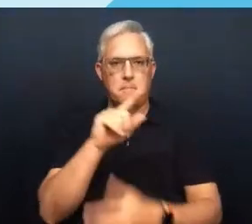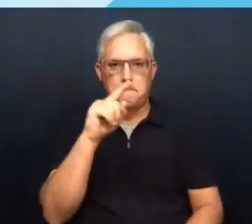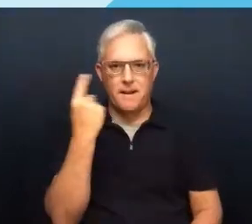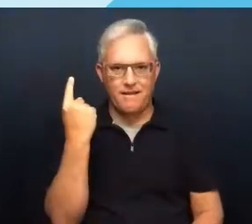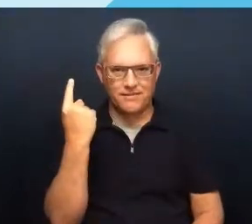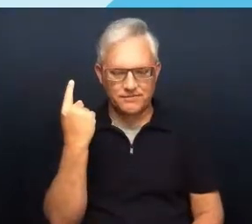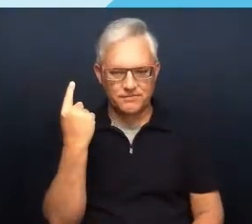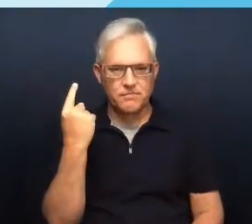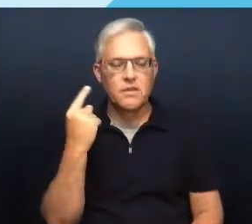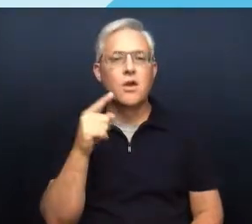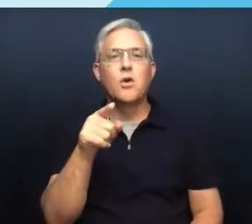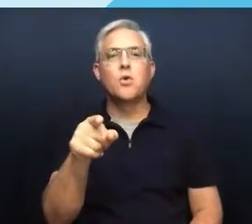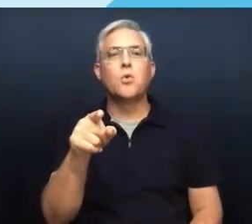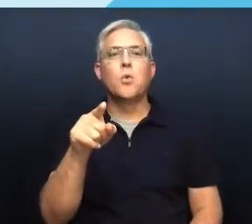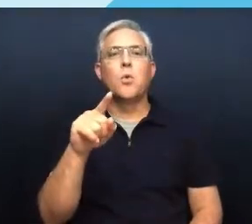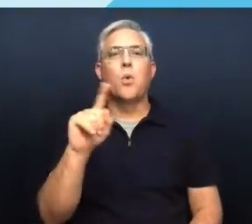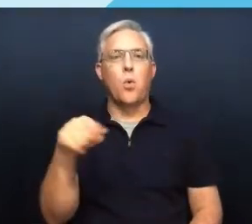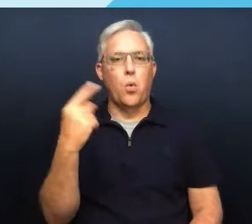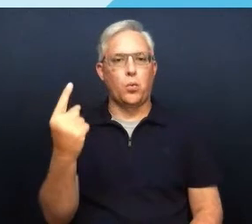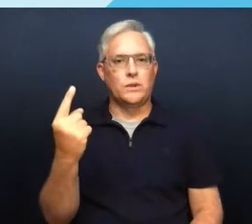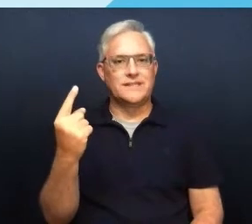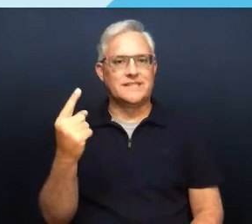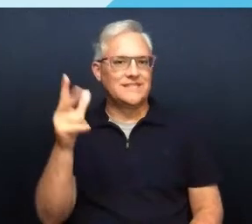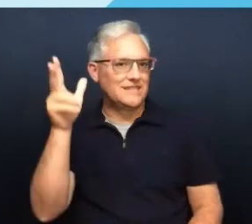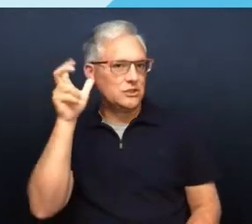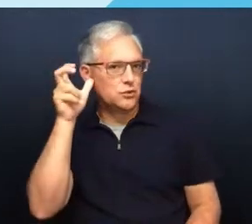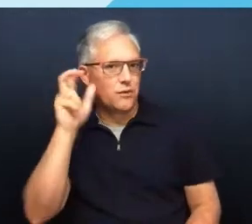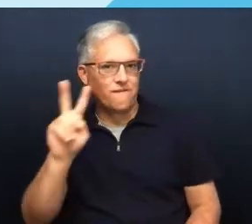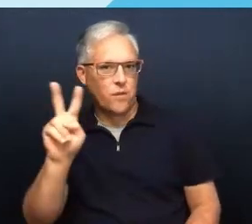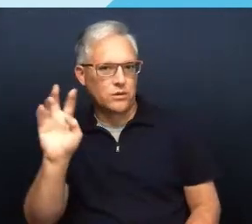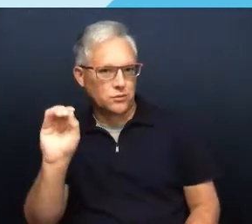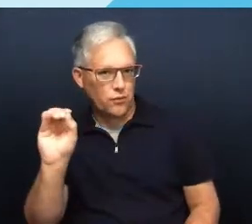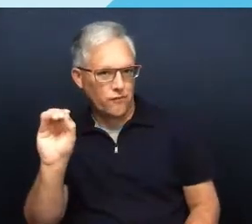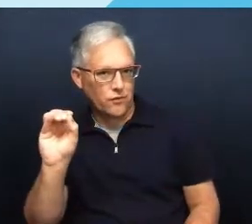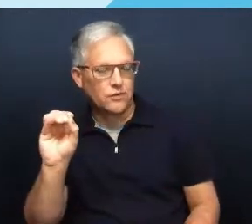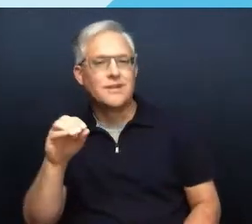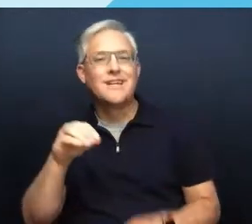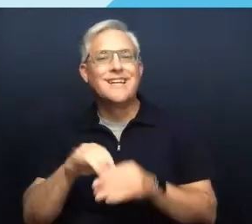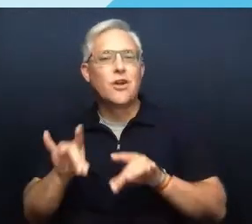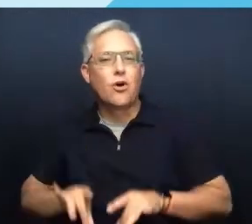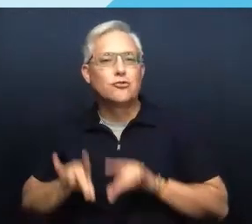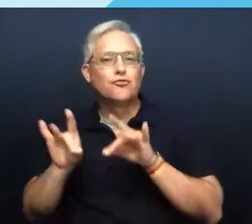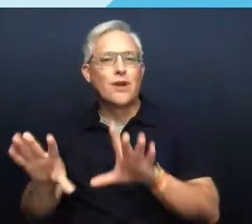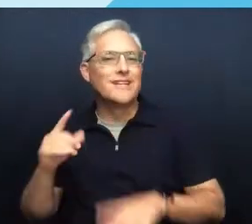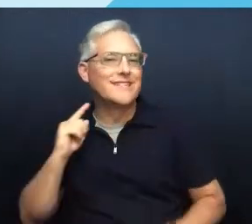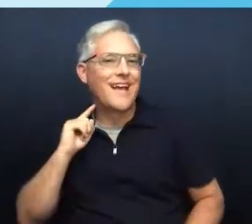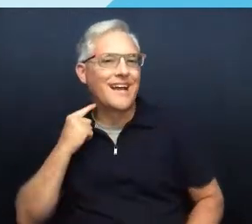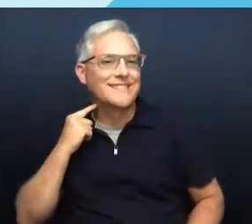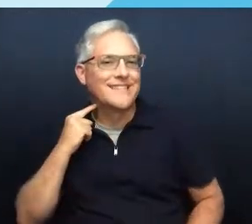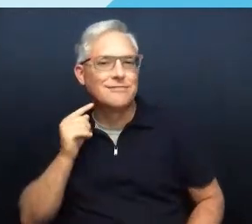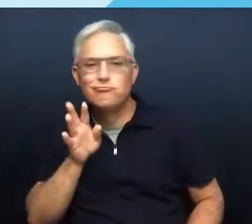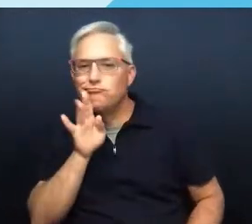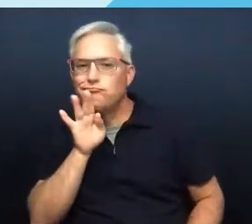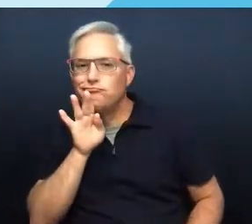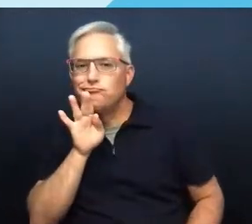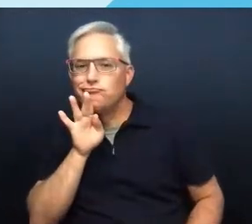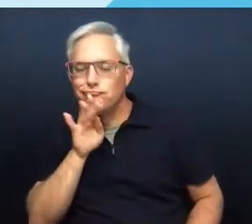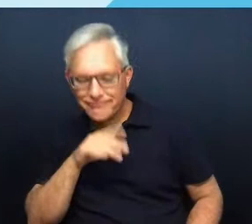you'll hear voiceover in an Australian voice this time talking and going through things. But you're not actually going